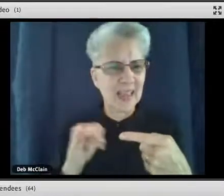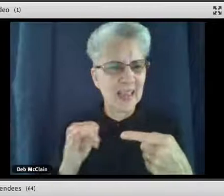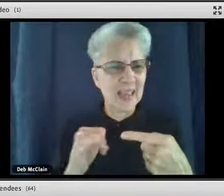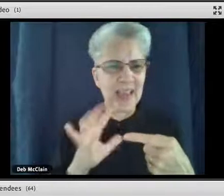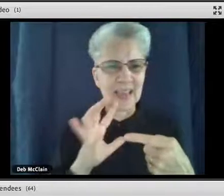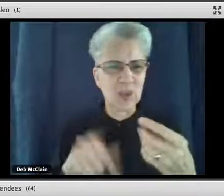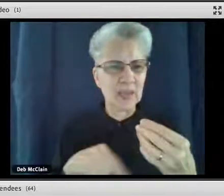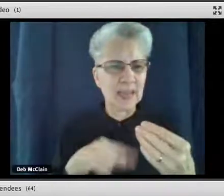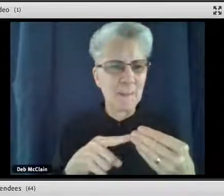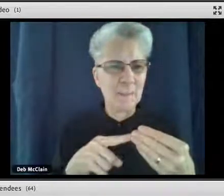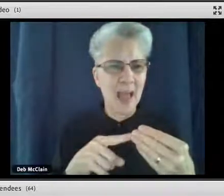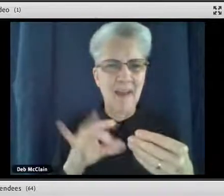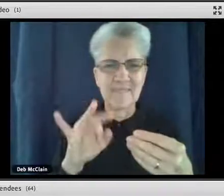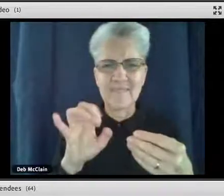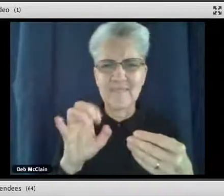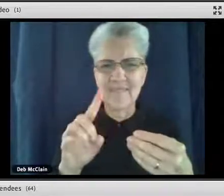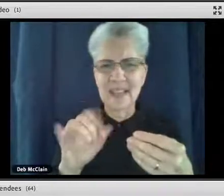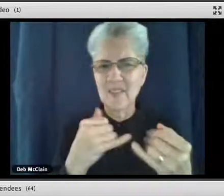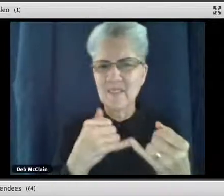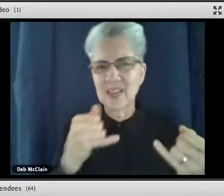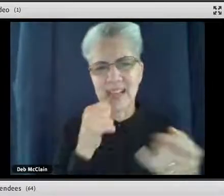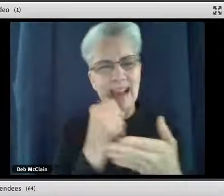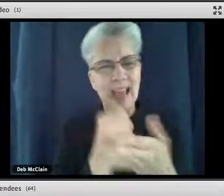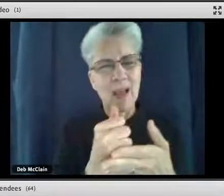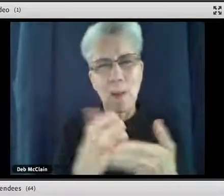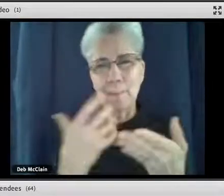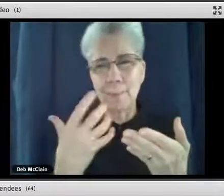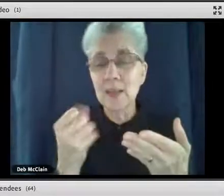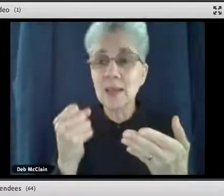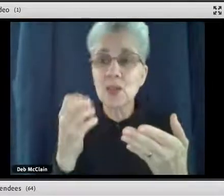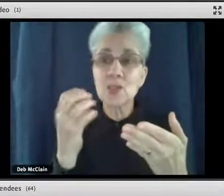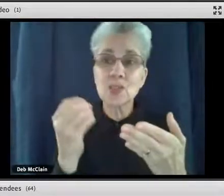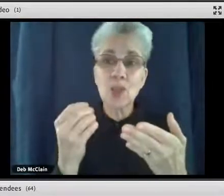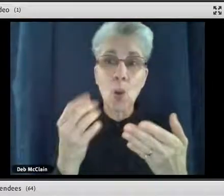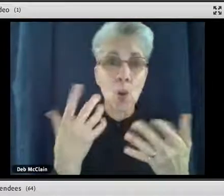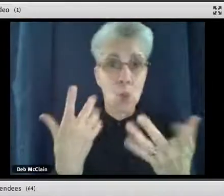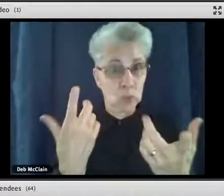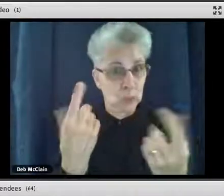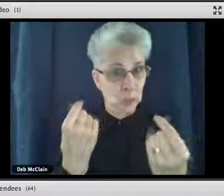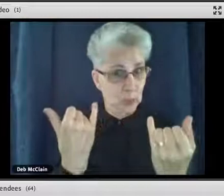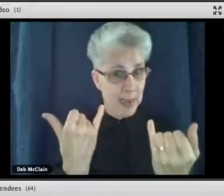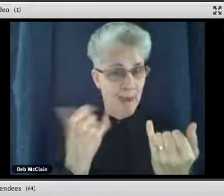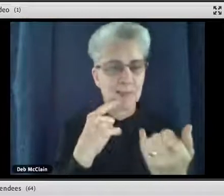I feel like just talking about fixed fields is not going to be helpful. So what I want us to do